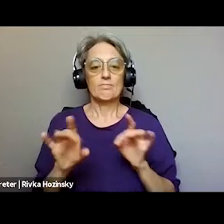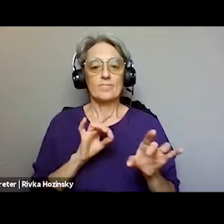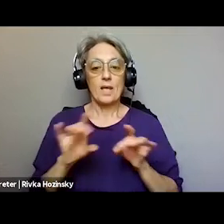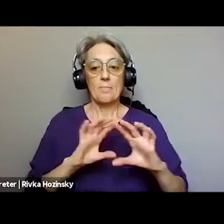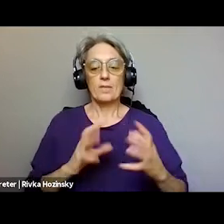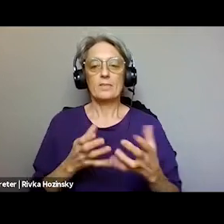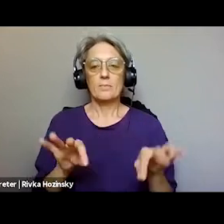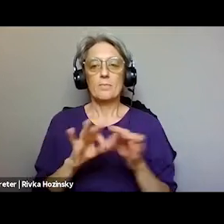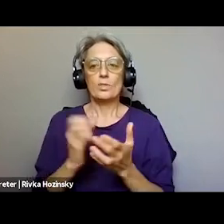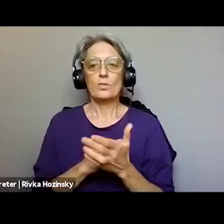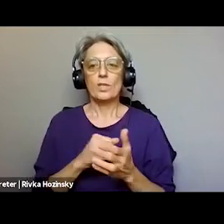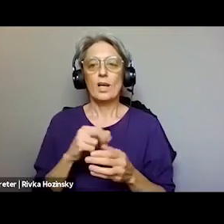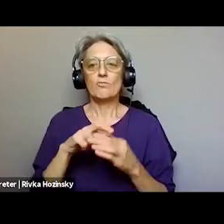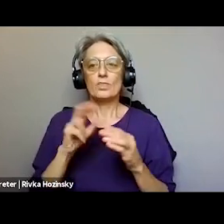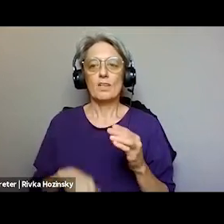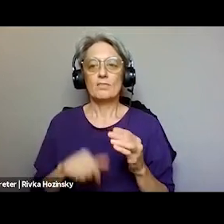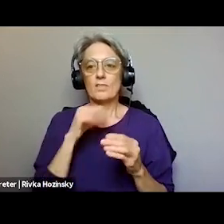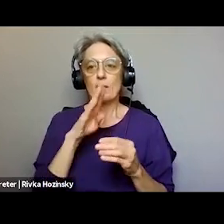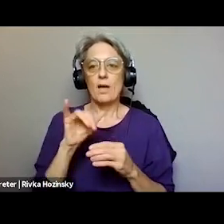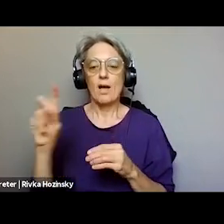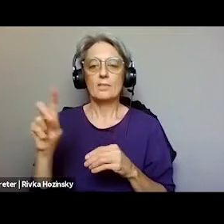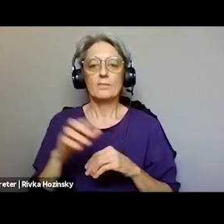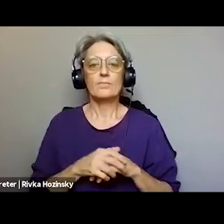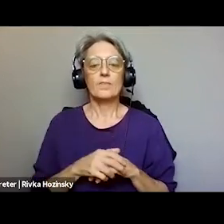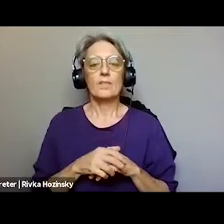We do a lot of working claims that often lack meaningful disability descriptors